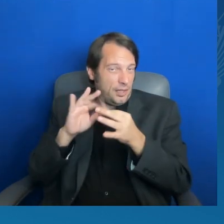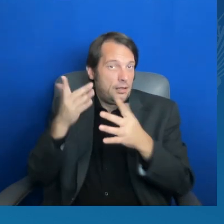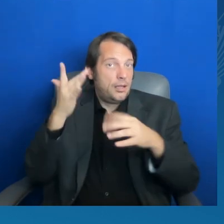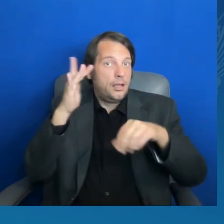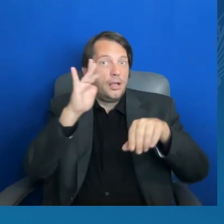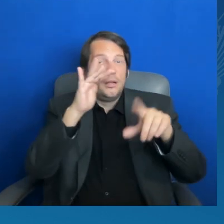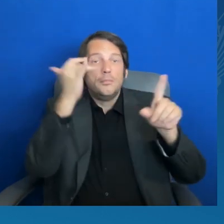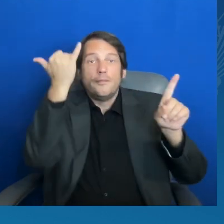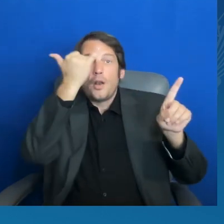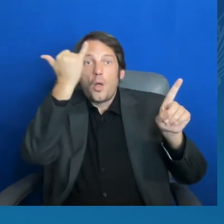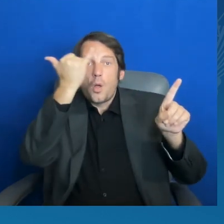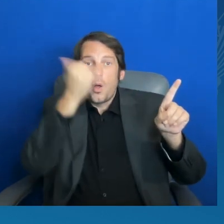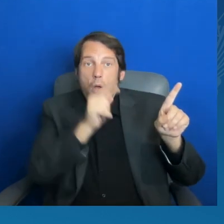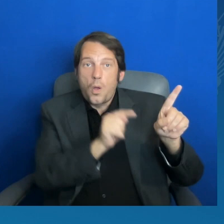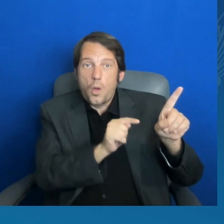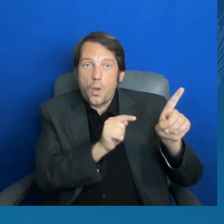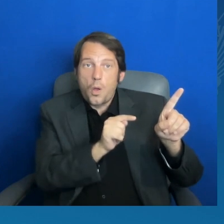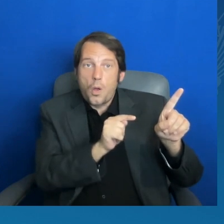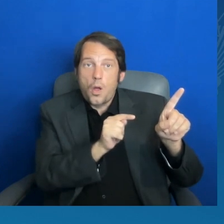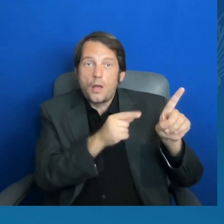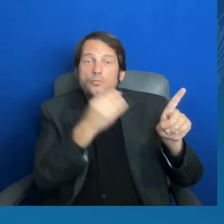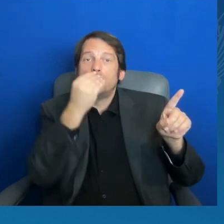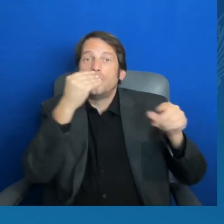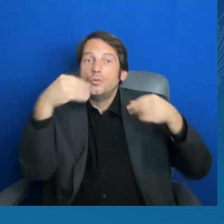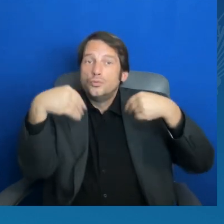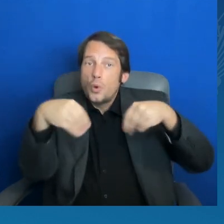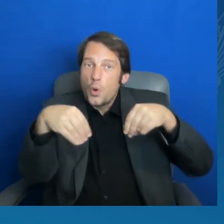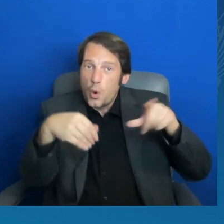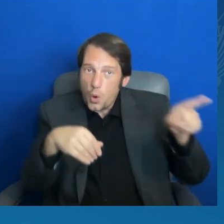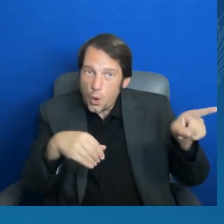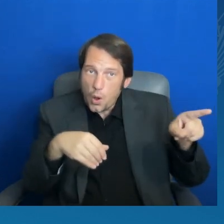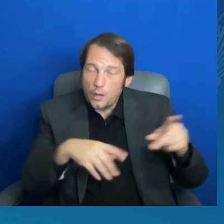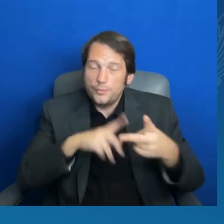It was a community center. You -- July 4th parade.